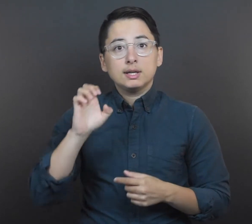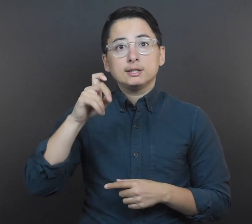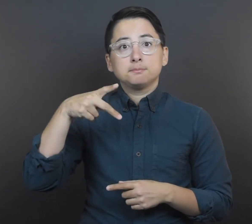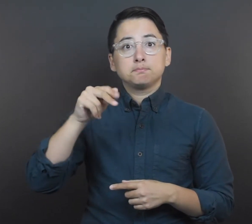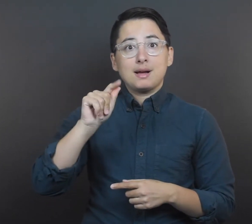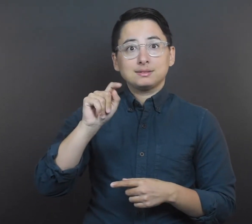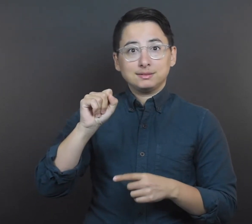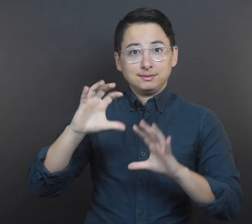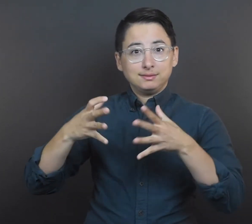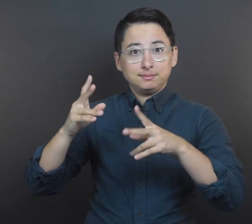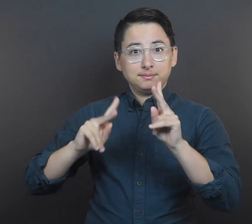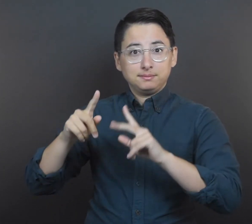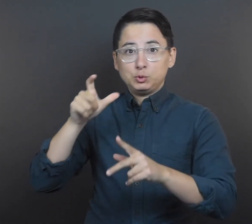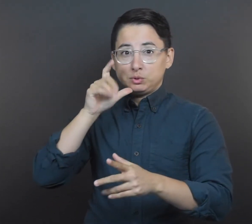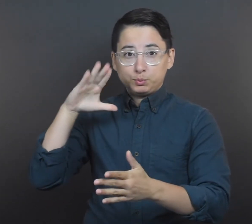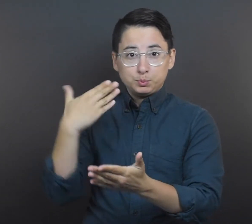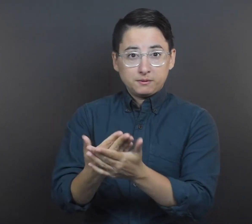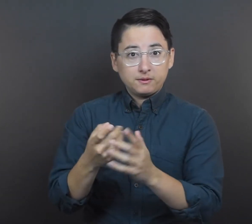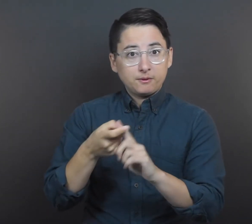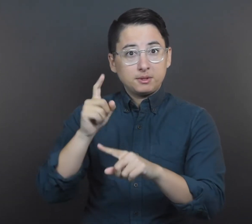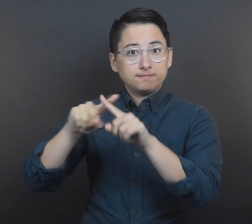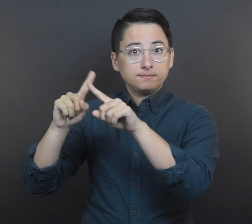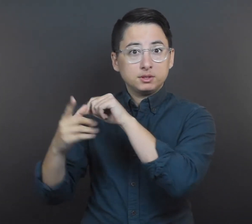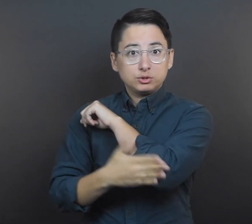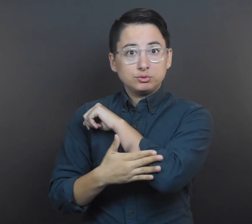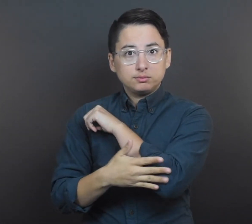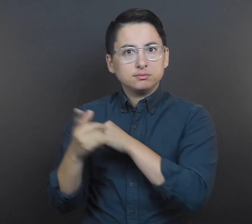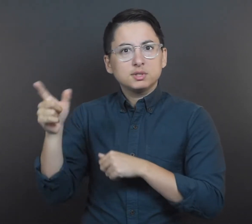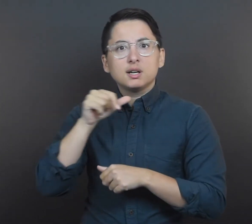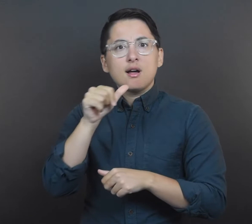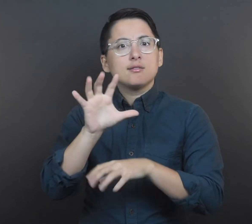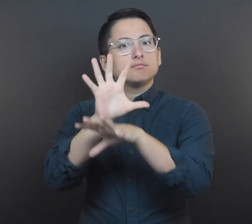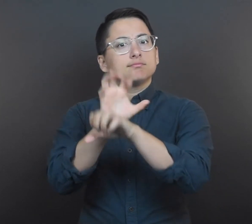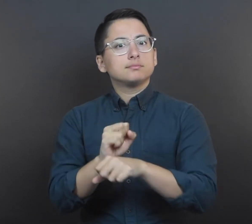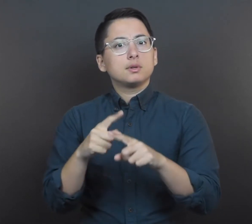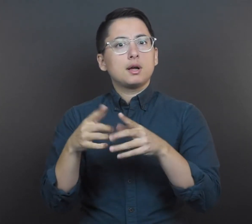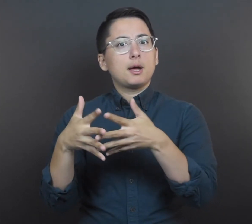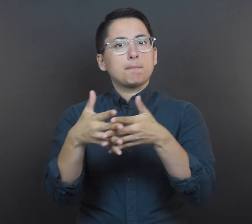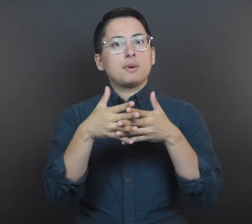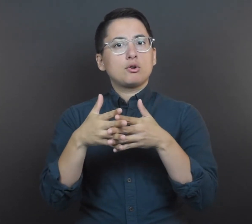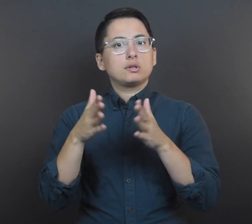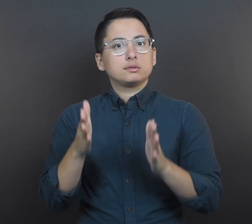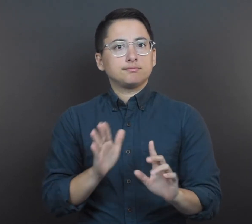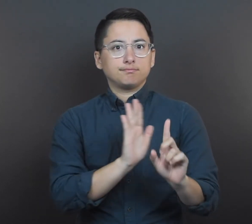The expats were not accustomed to American restrooms and relieved themselves on the hotel stairs.